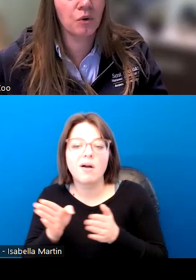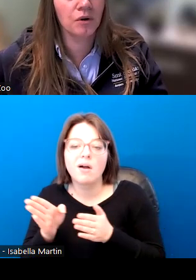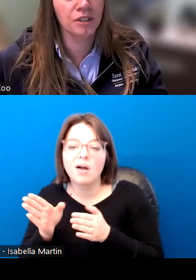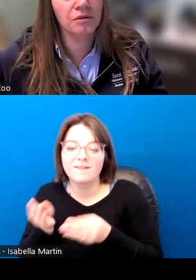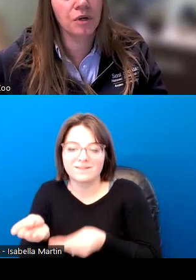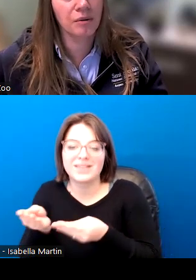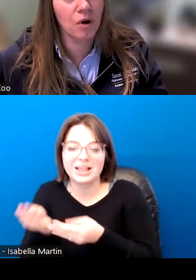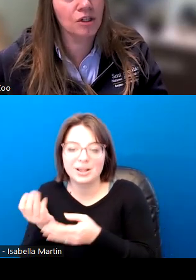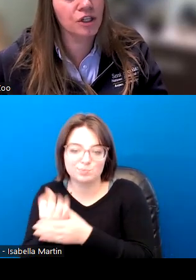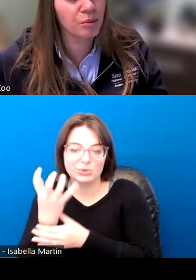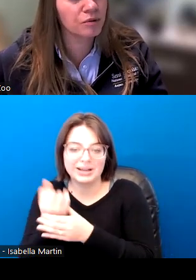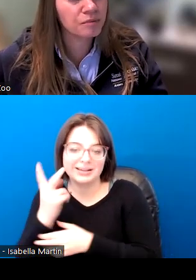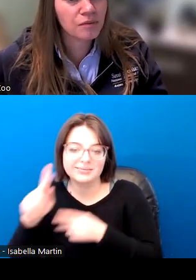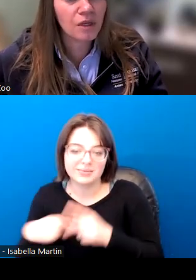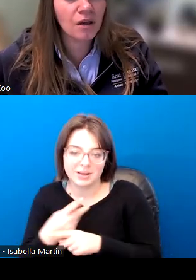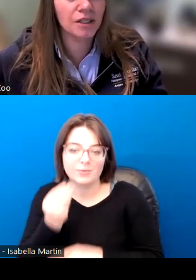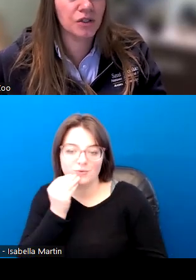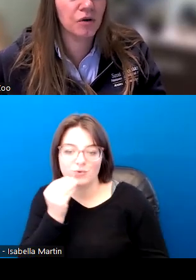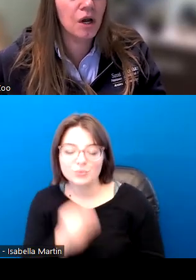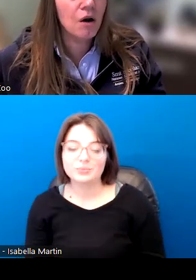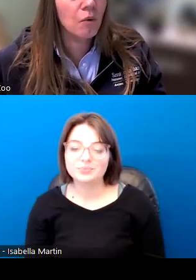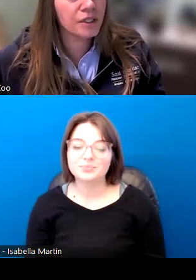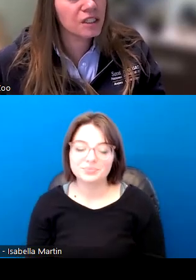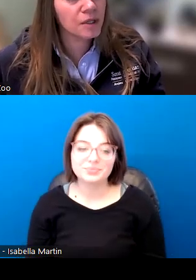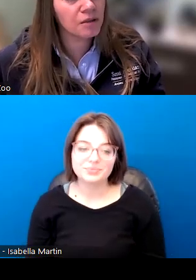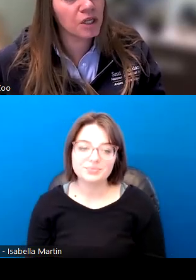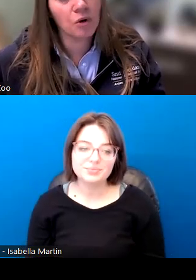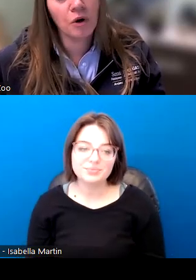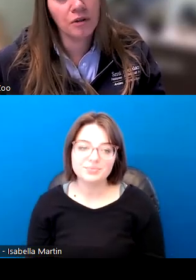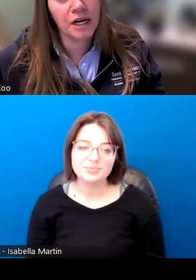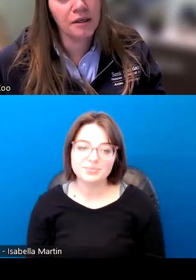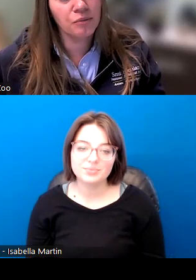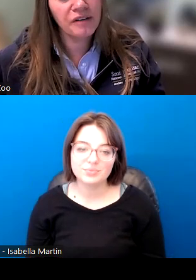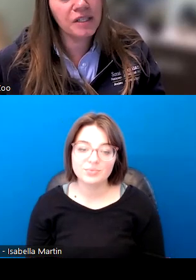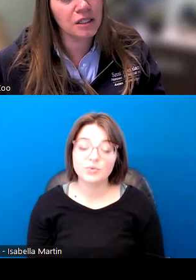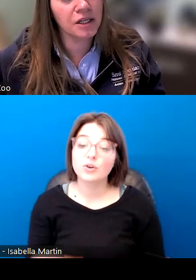towards probably March and April and so when we talked about the Baltimore Oriole diet previously